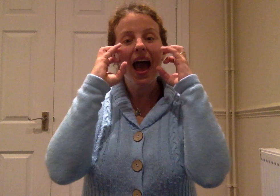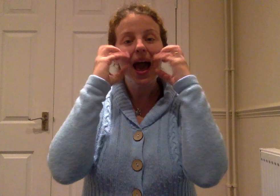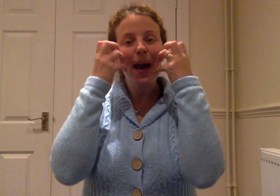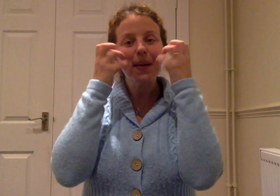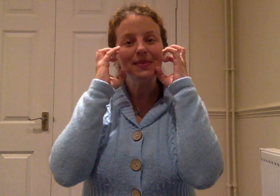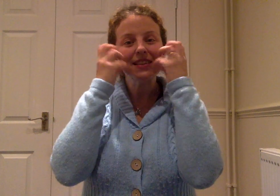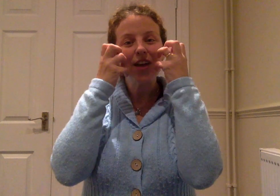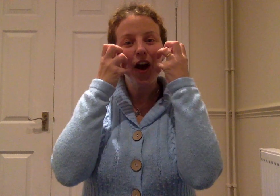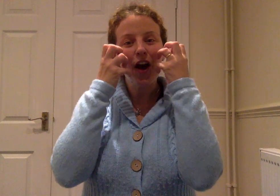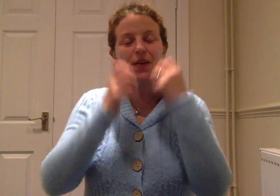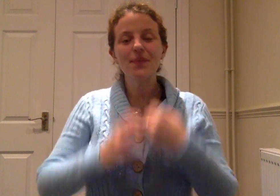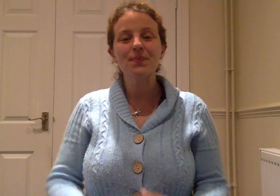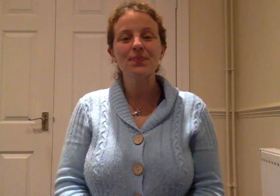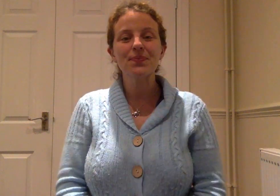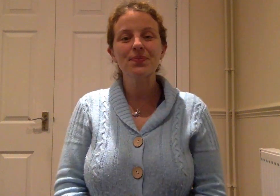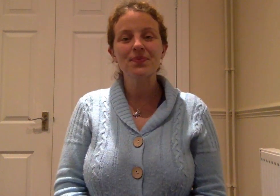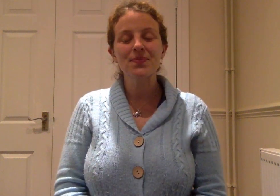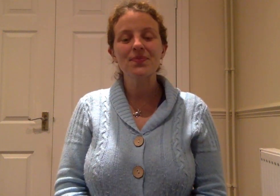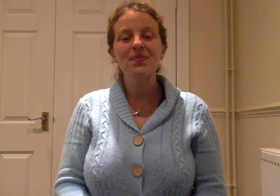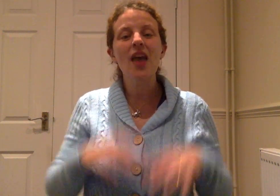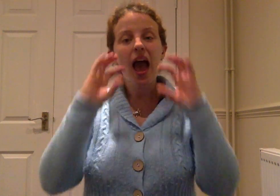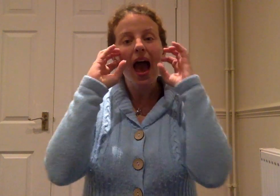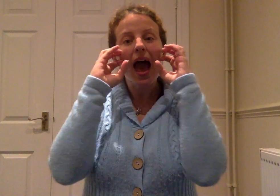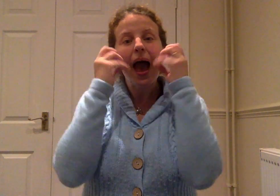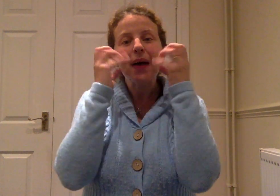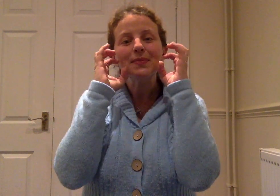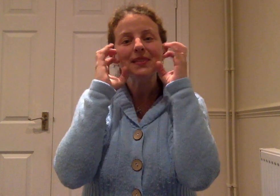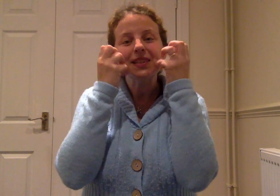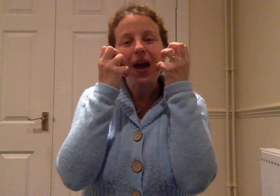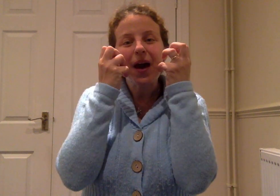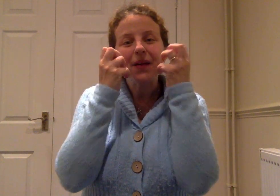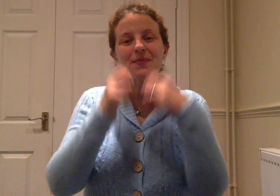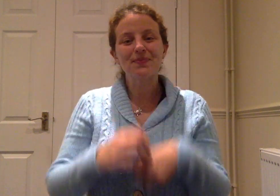Hamster